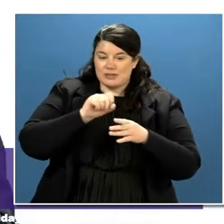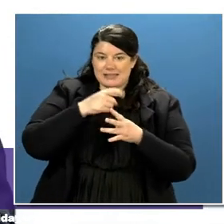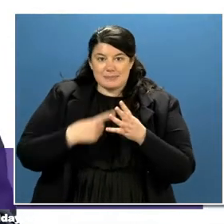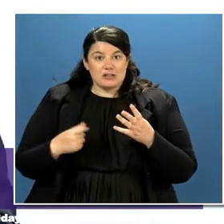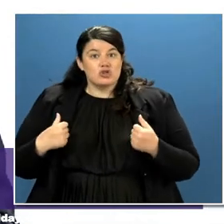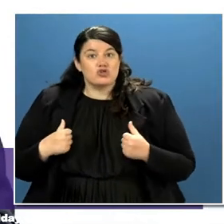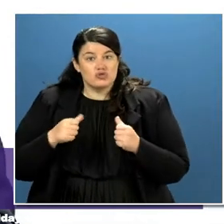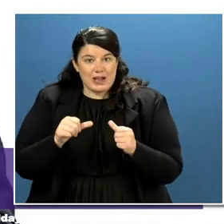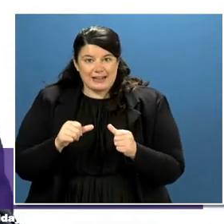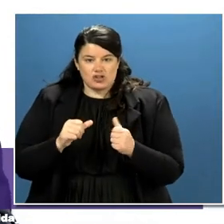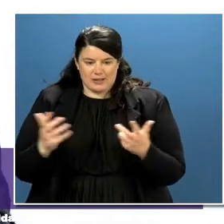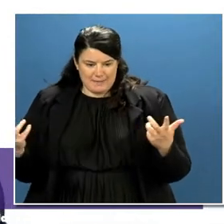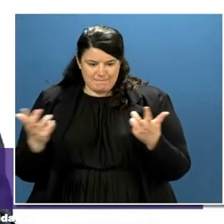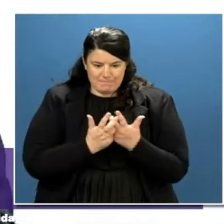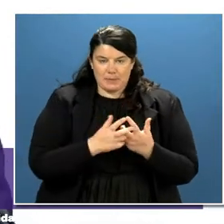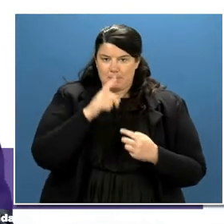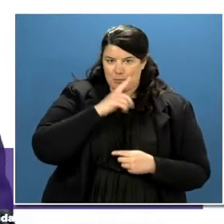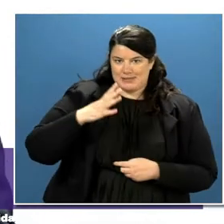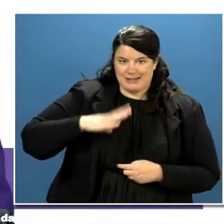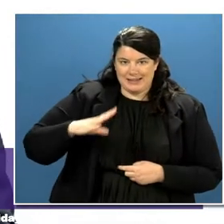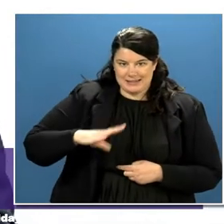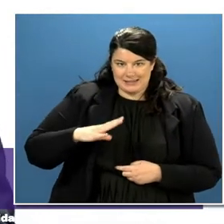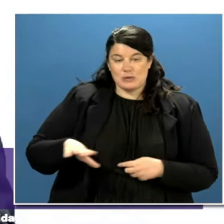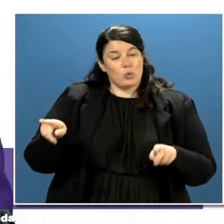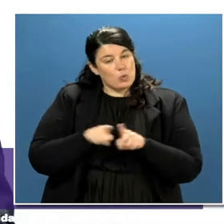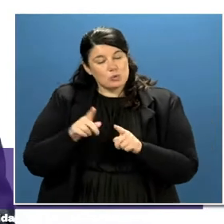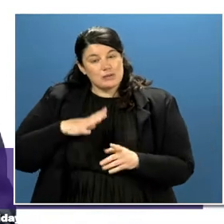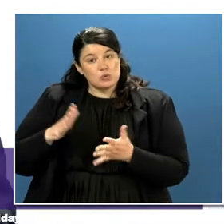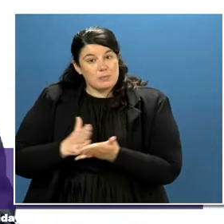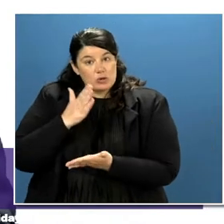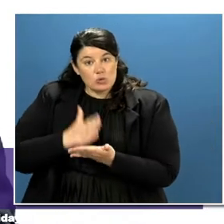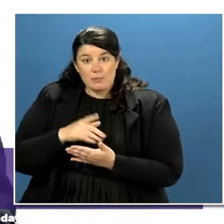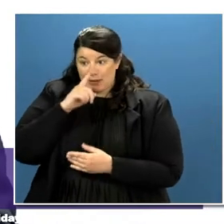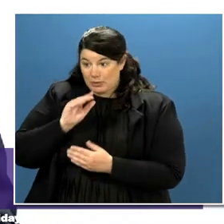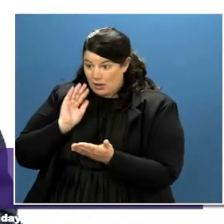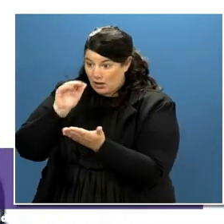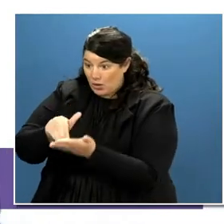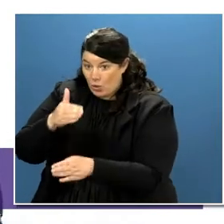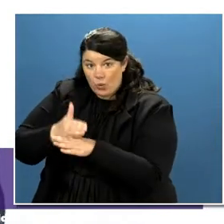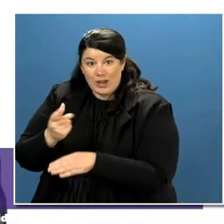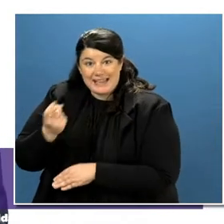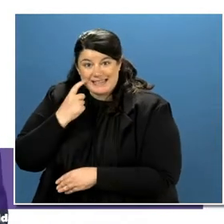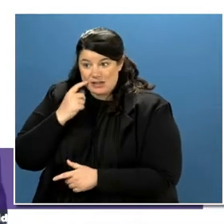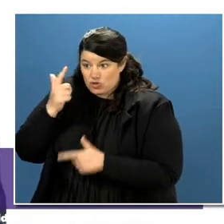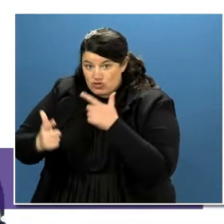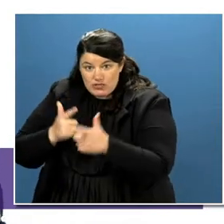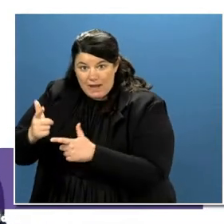fit for purpose, because we need to also ensure that people can get to work easily, that they are looked after at home and they are